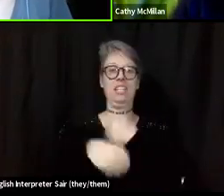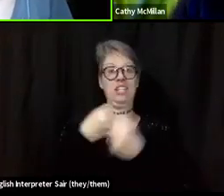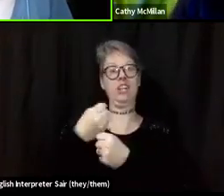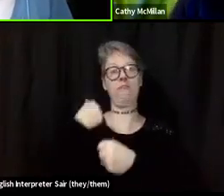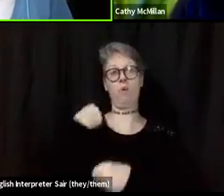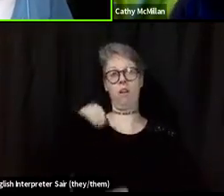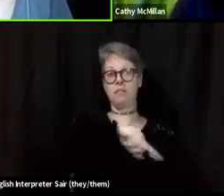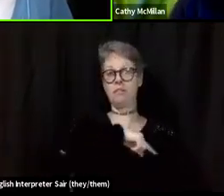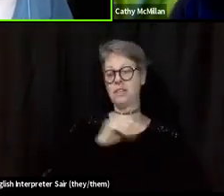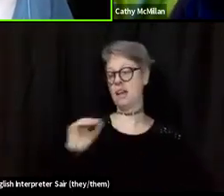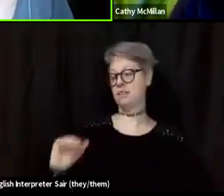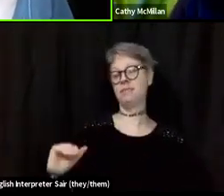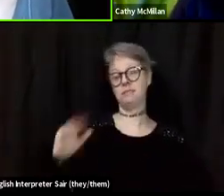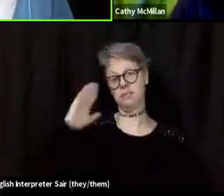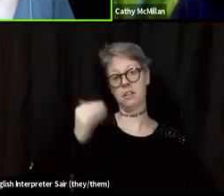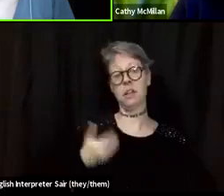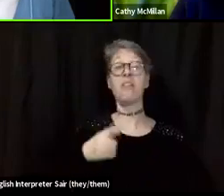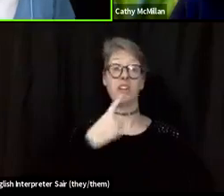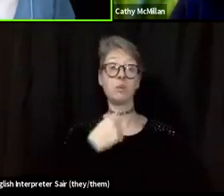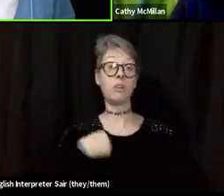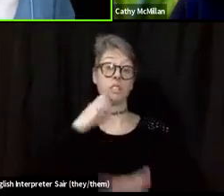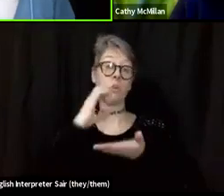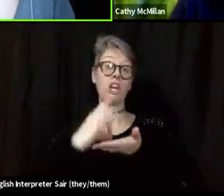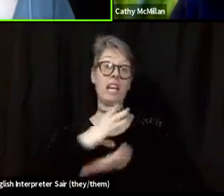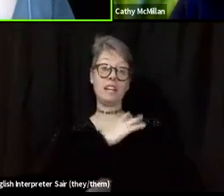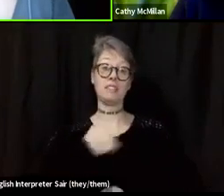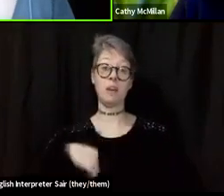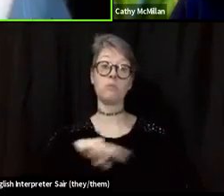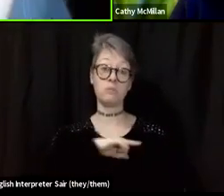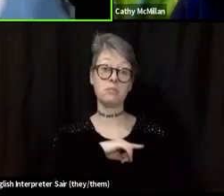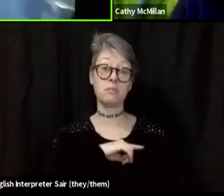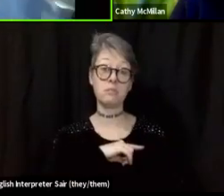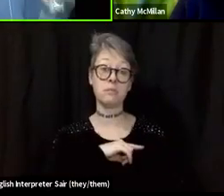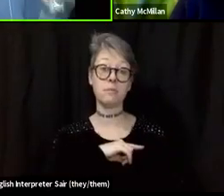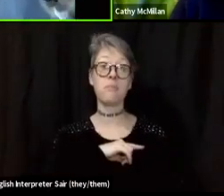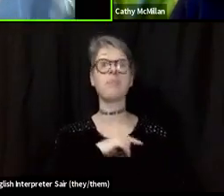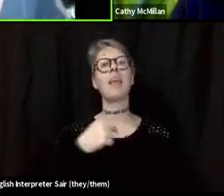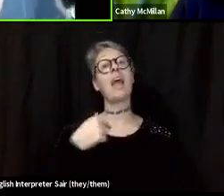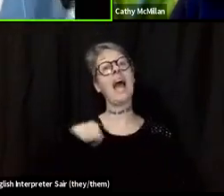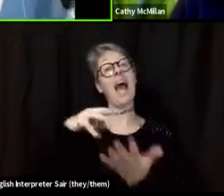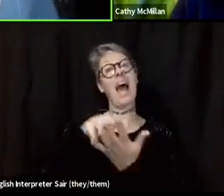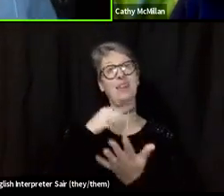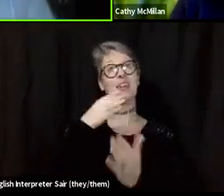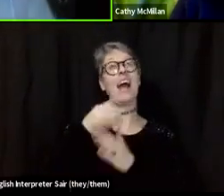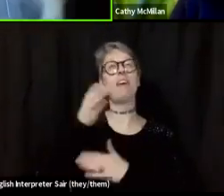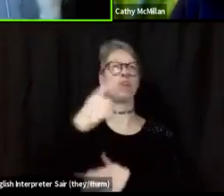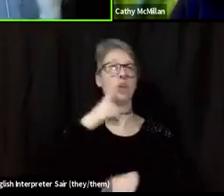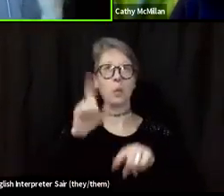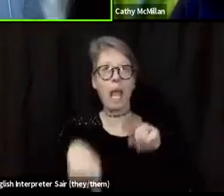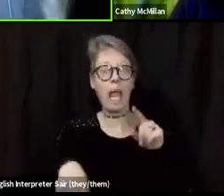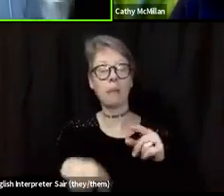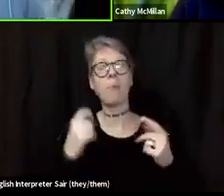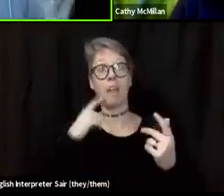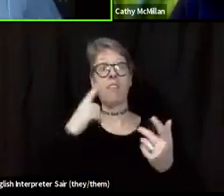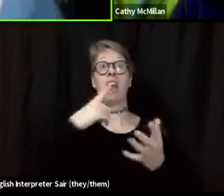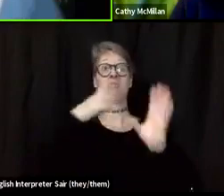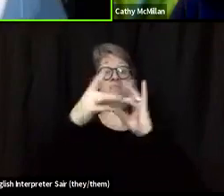t. It was really a bad year t. It was really a bad year, like a Very very bad year the school actually said that they would kick us out. And I learned after that And I learned after that you